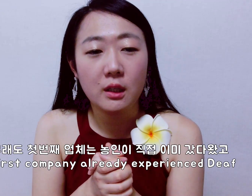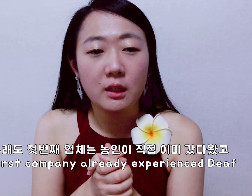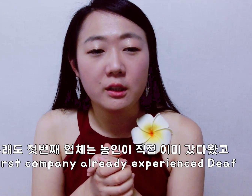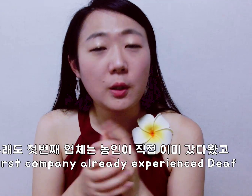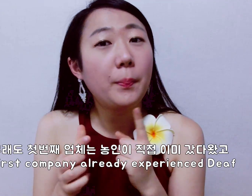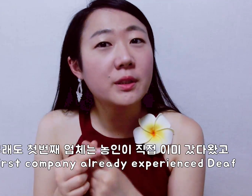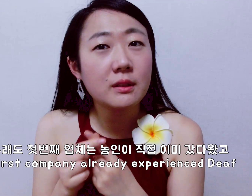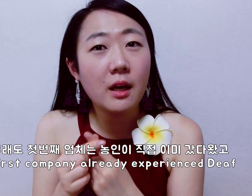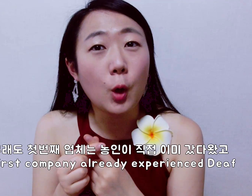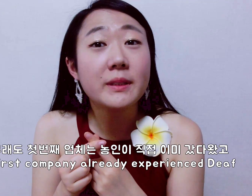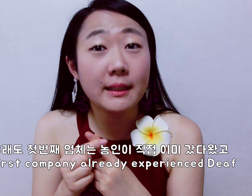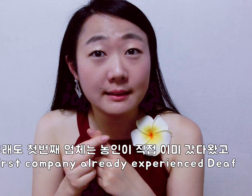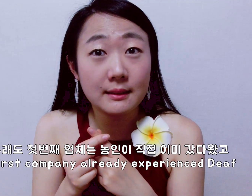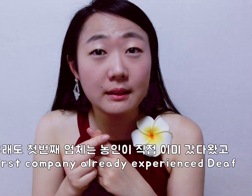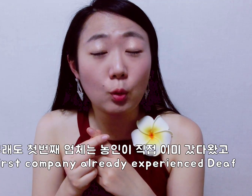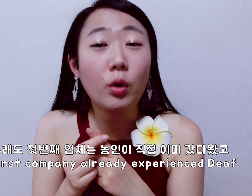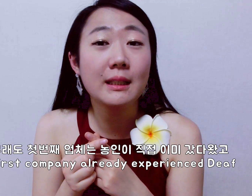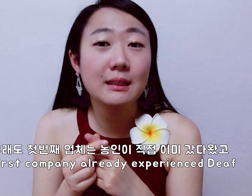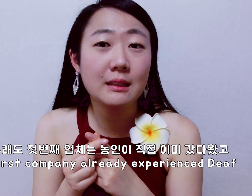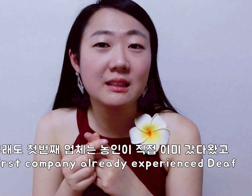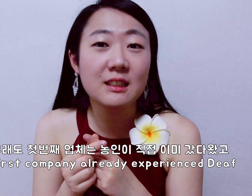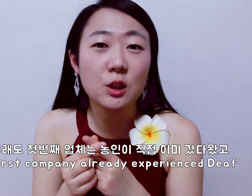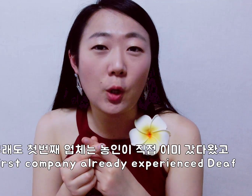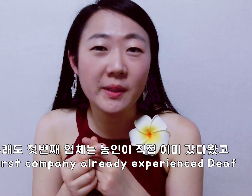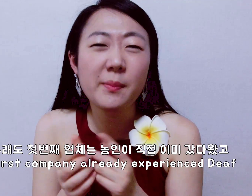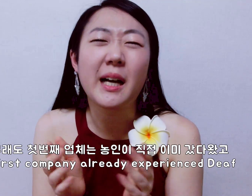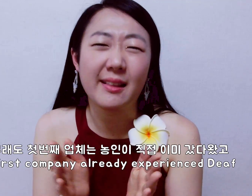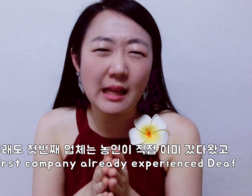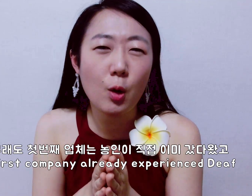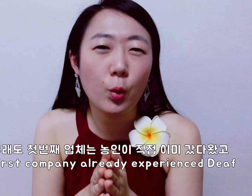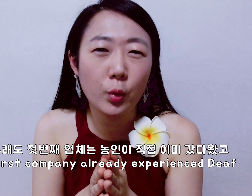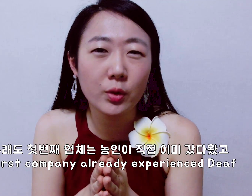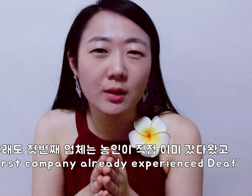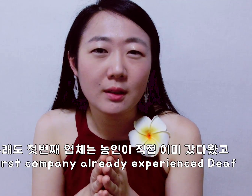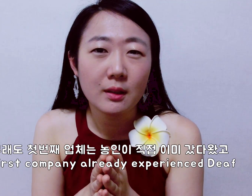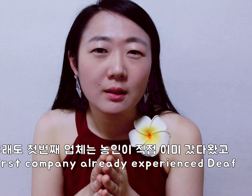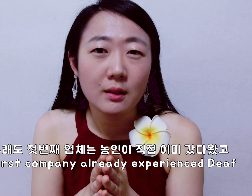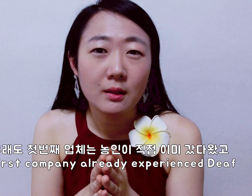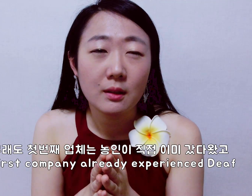친구가 될 뻔했는데... 밤수화 밤이되었어요 night. it turned to night.